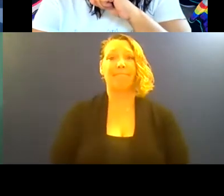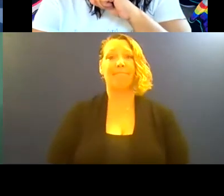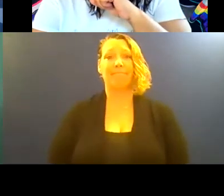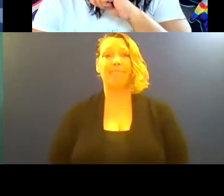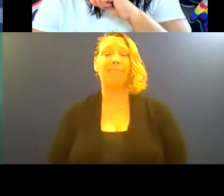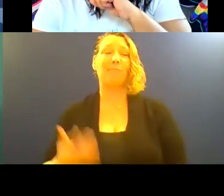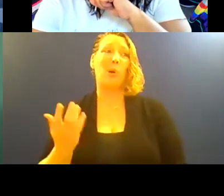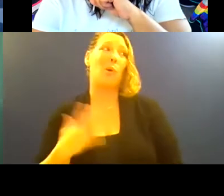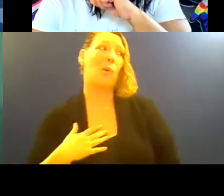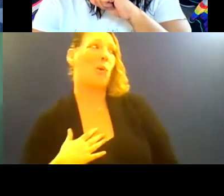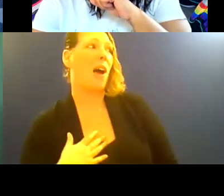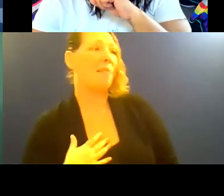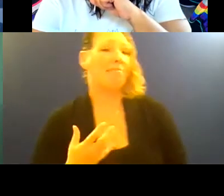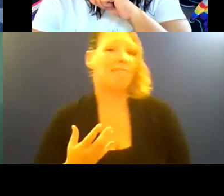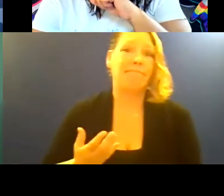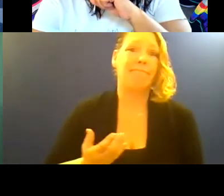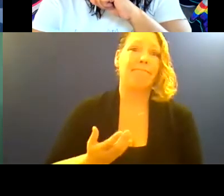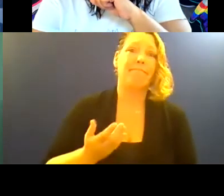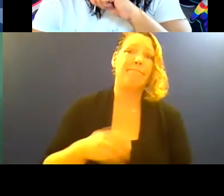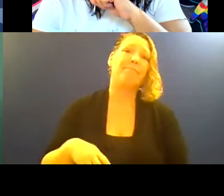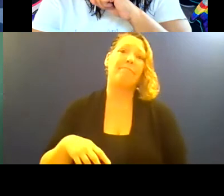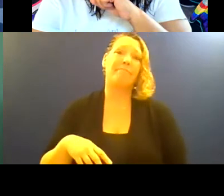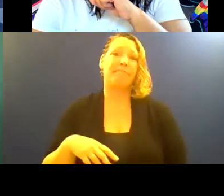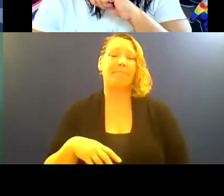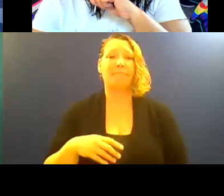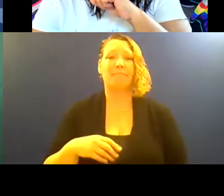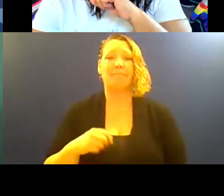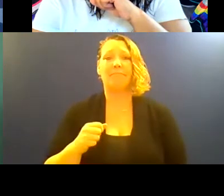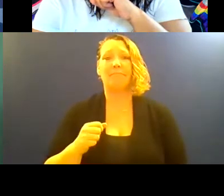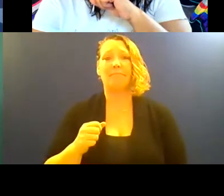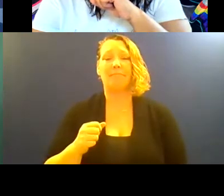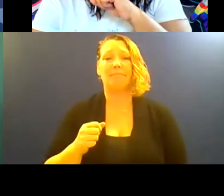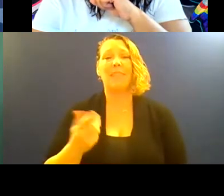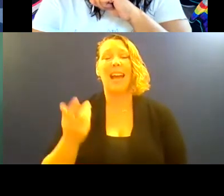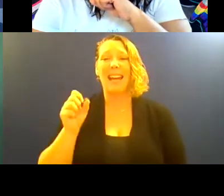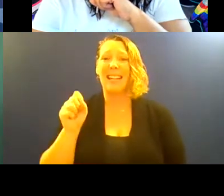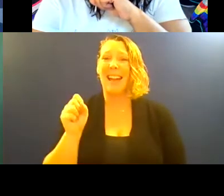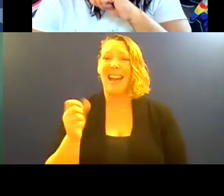So,